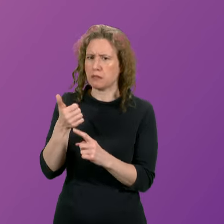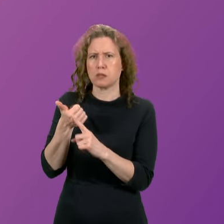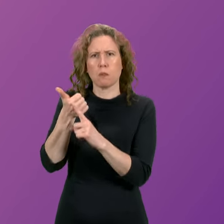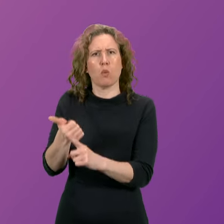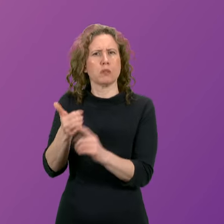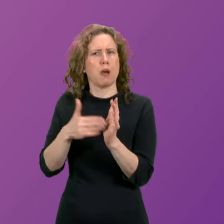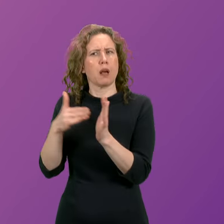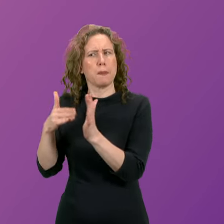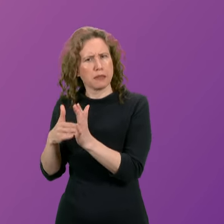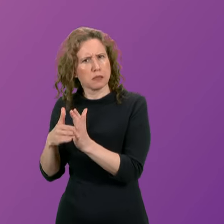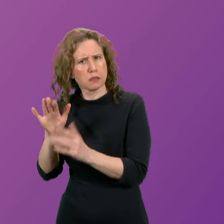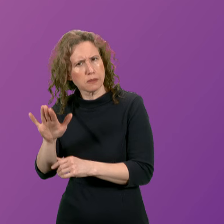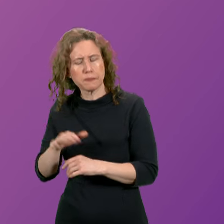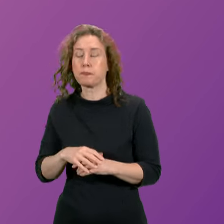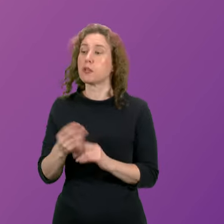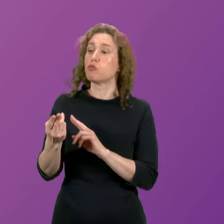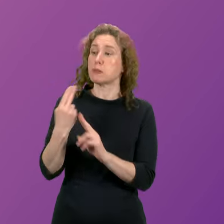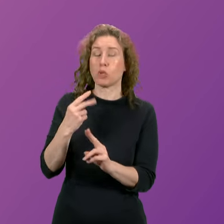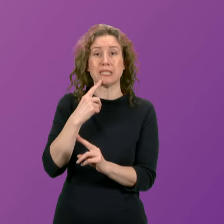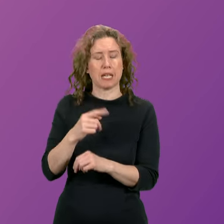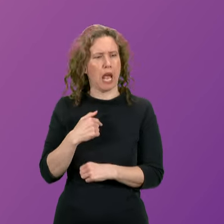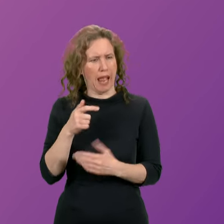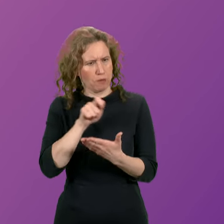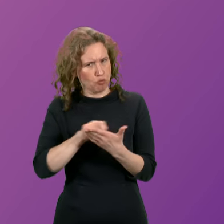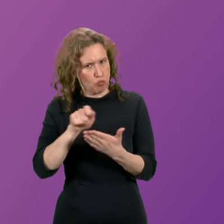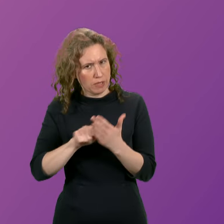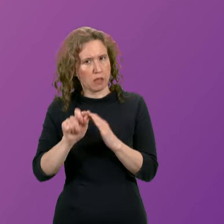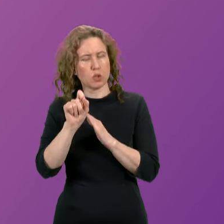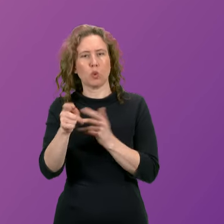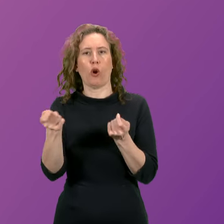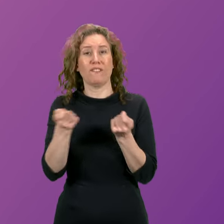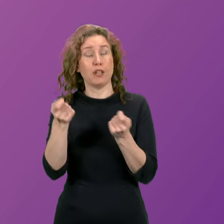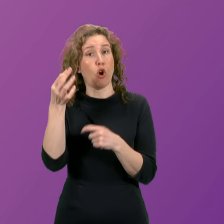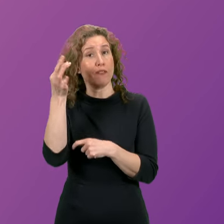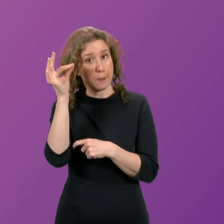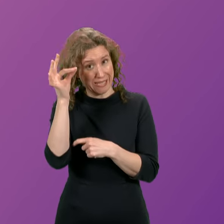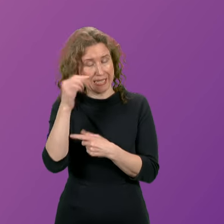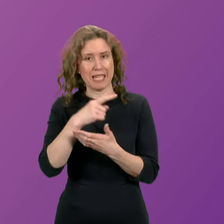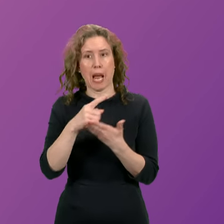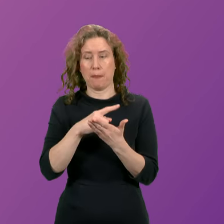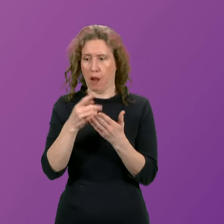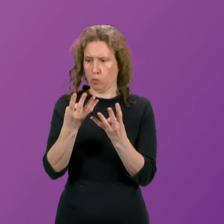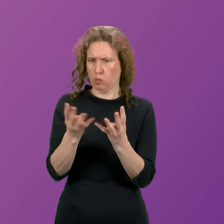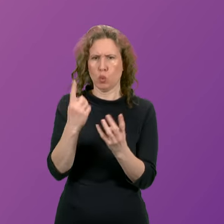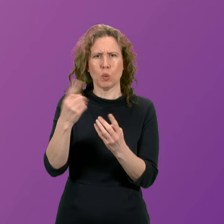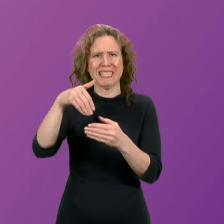Matheson. In response, he said that he had written to the convener of the Standards, Public Appointments and Procedures Committee about the make-up of the committee. However,